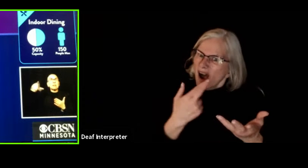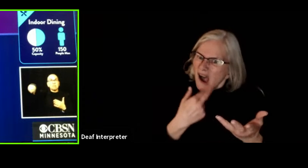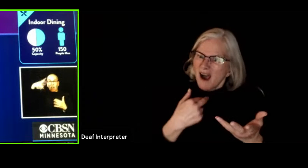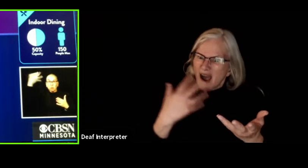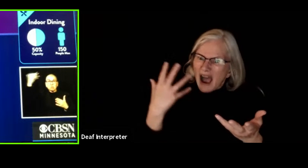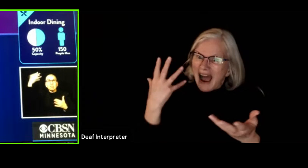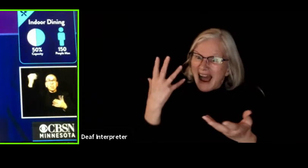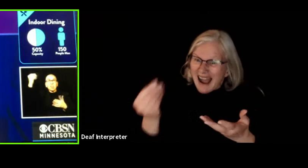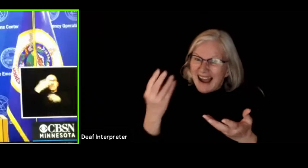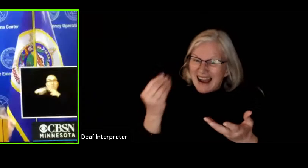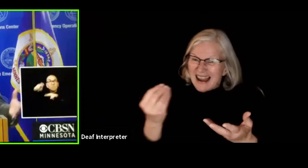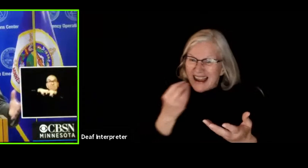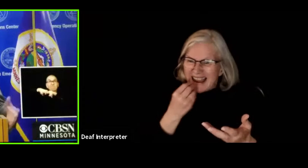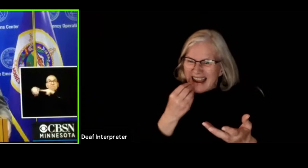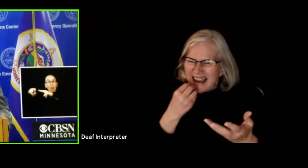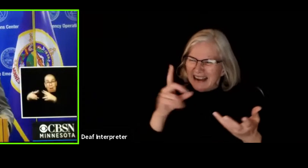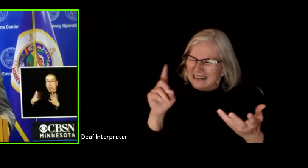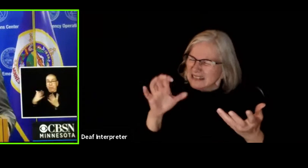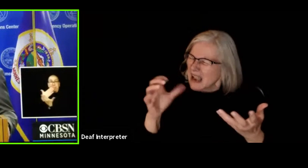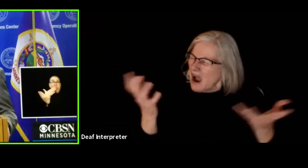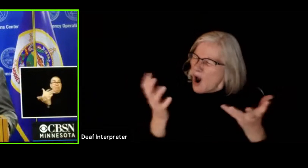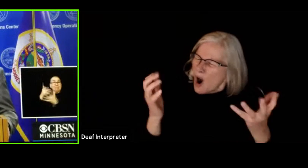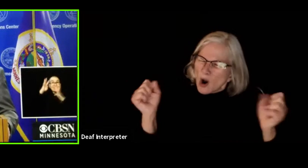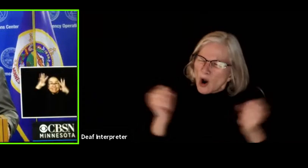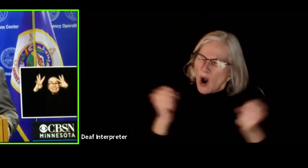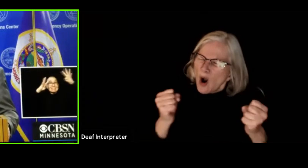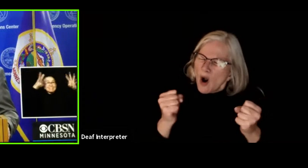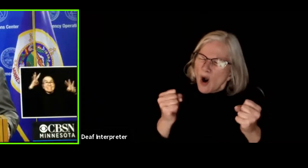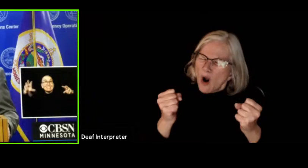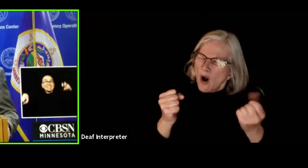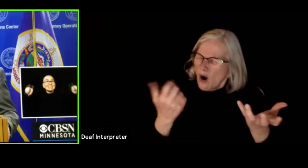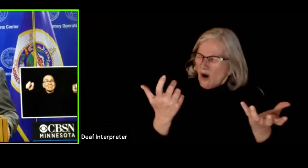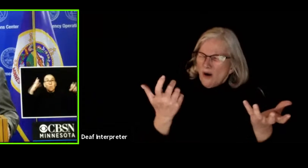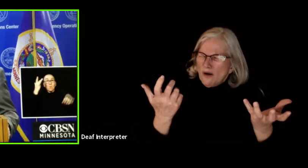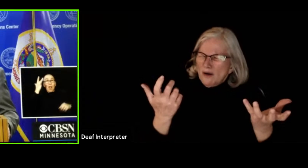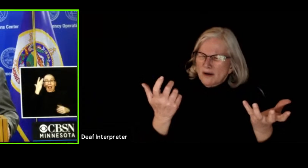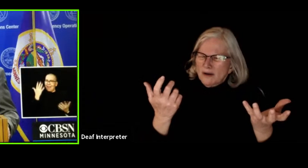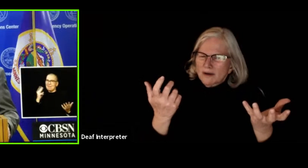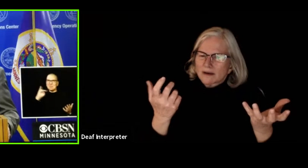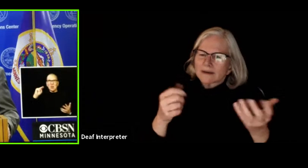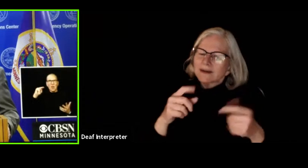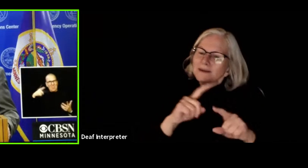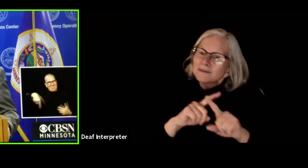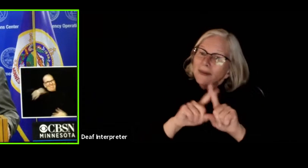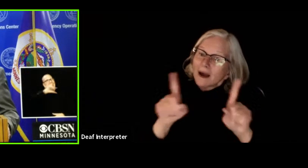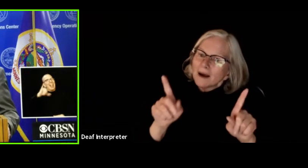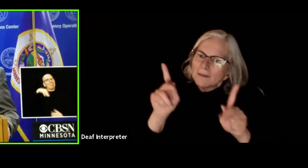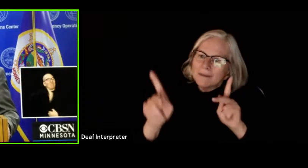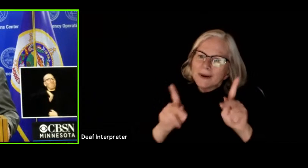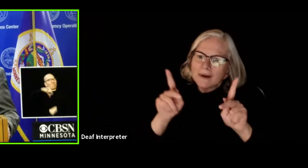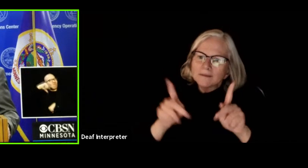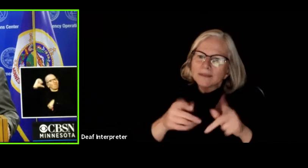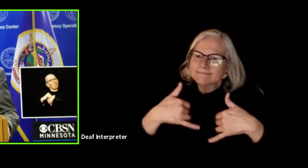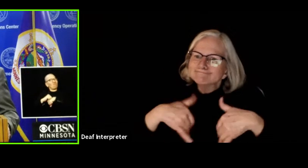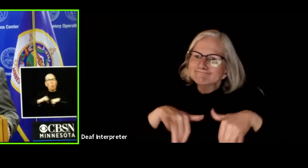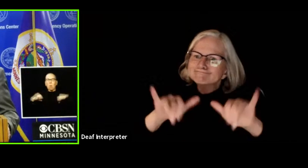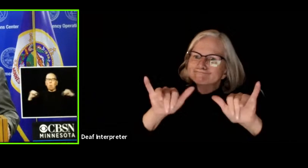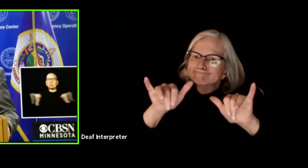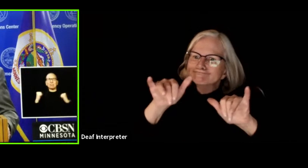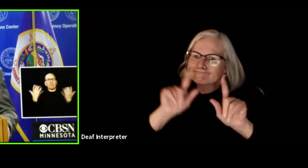INTENDED, THERE WERE A LOT OF FOLKS THERE BECAUSE MINNESOTANS ARE PRETTY HARDY PEOPLE AND BUSINESS OWNERS, ENTREPRENEURS ARE PRETTY INNOVATIVE